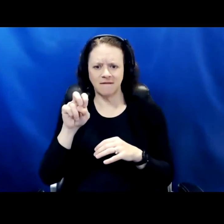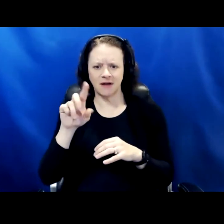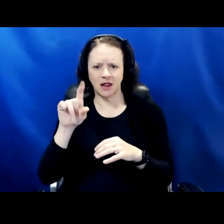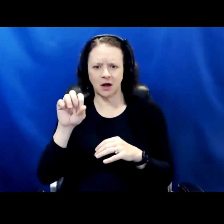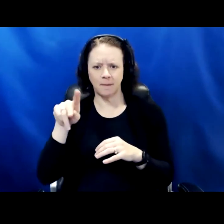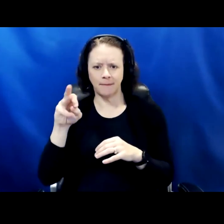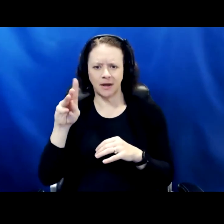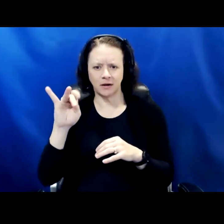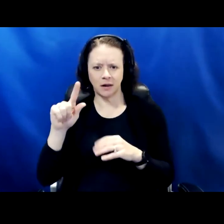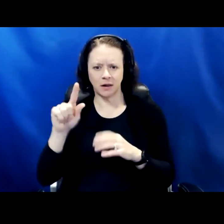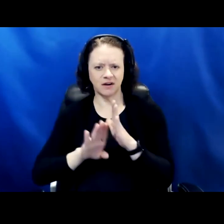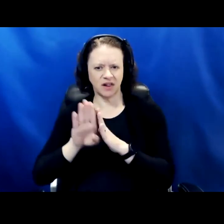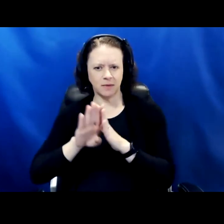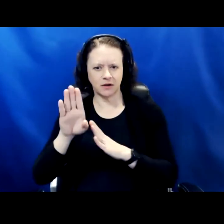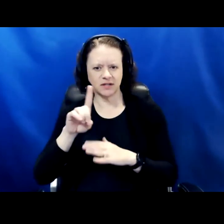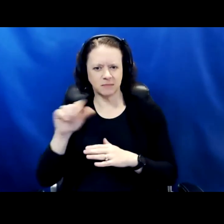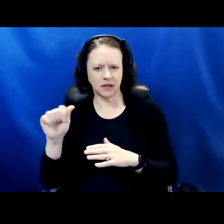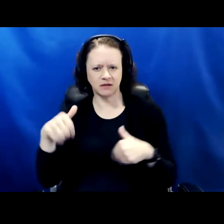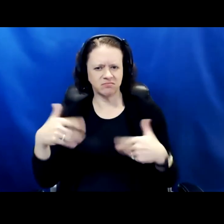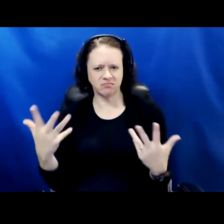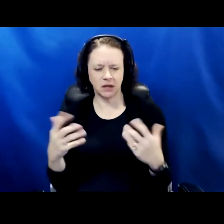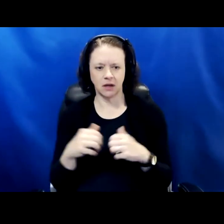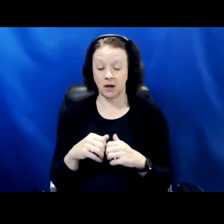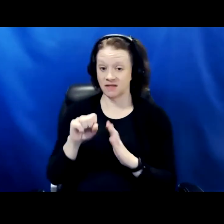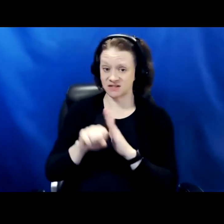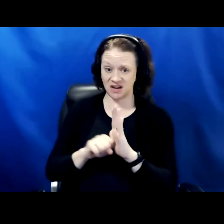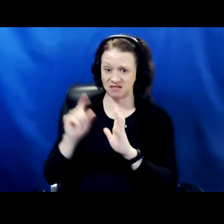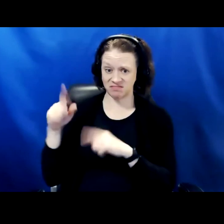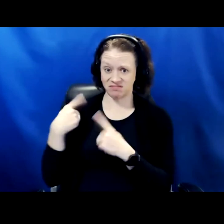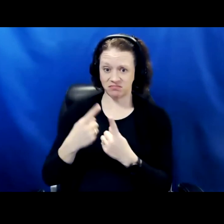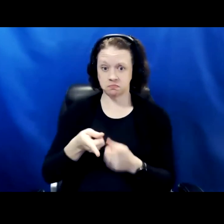And the state has not provided any particular definition,